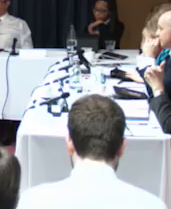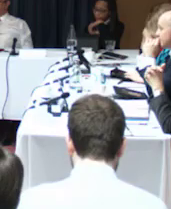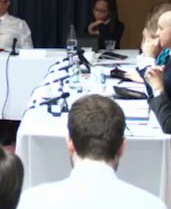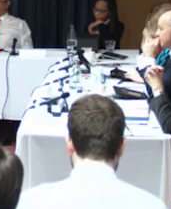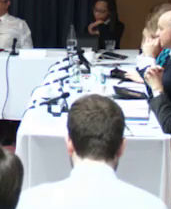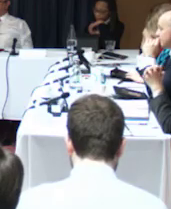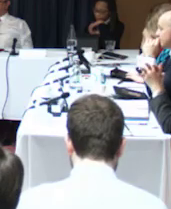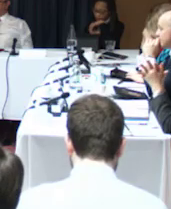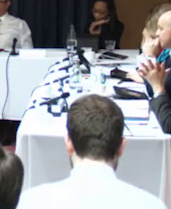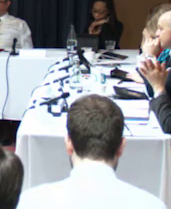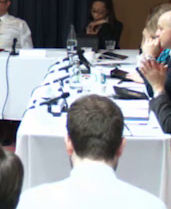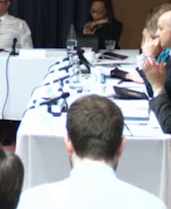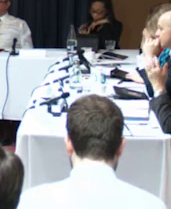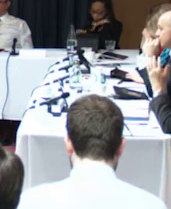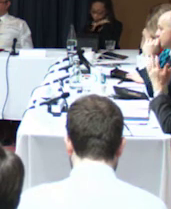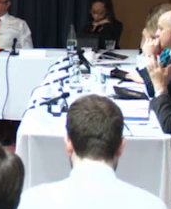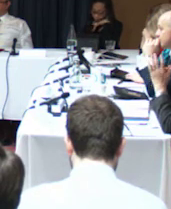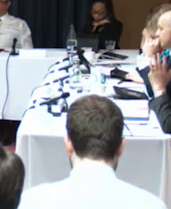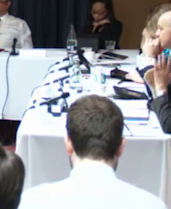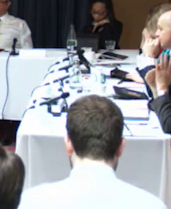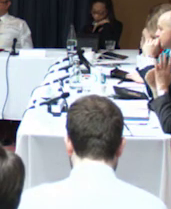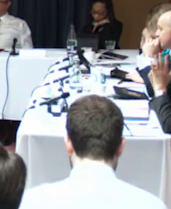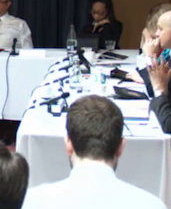Just a point about the context, I think the lady Tim you had on the video who was saying,